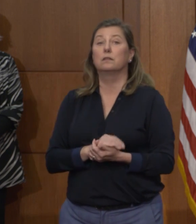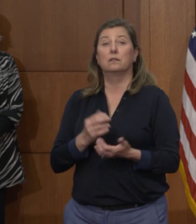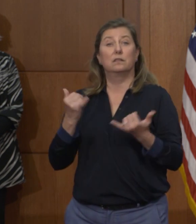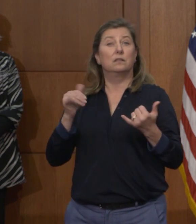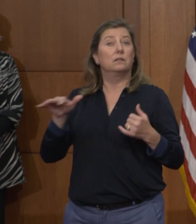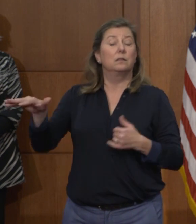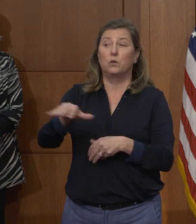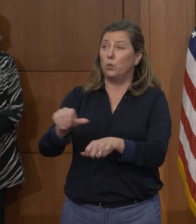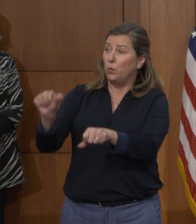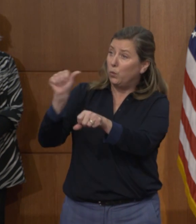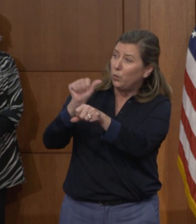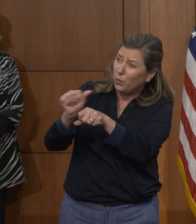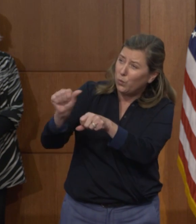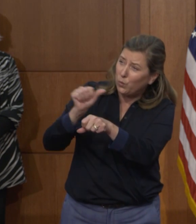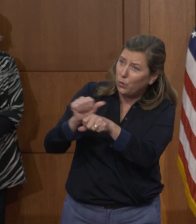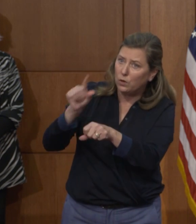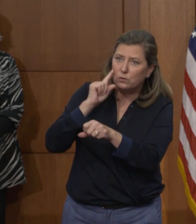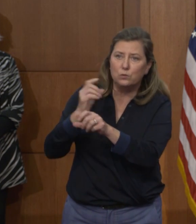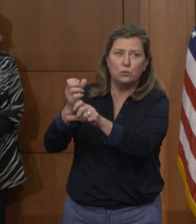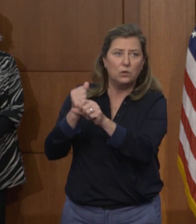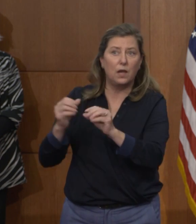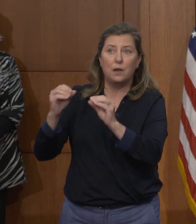Well, just in closing a couple of comments I,